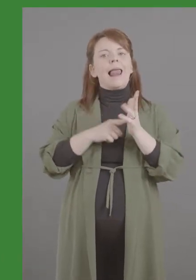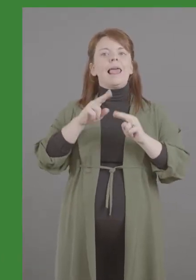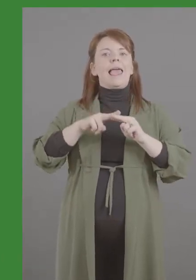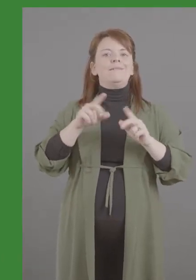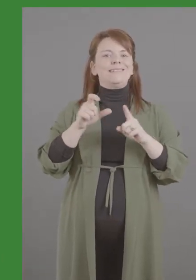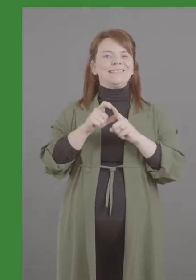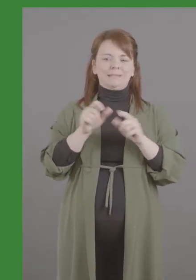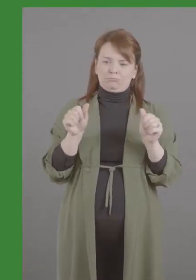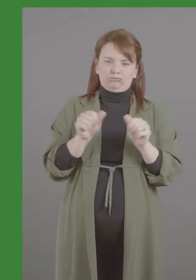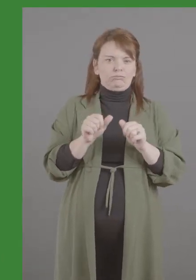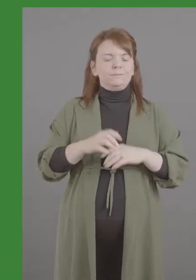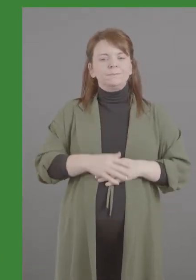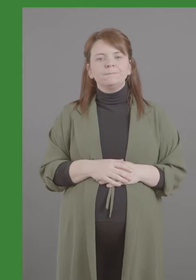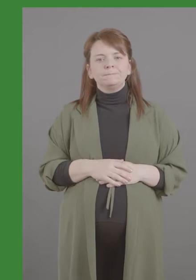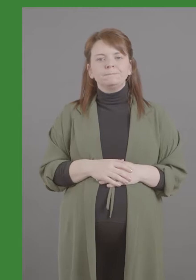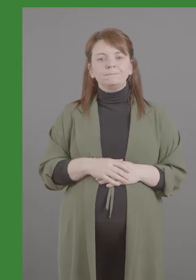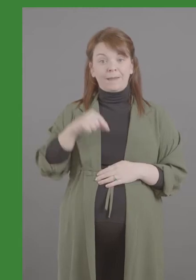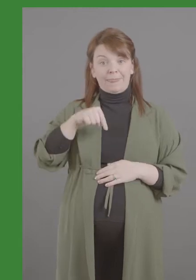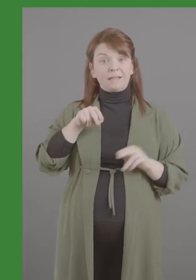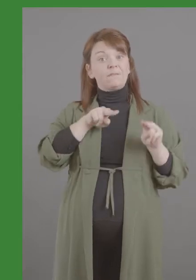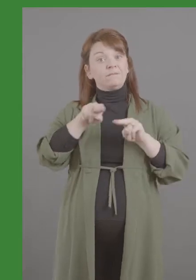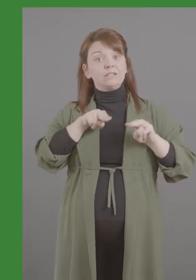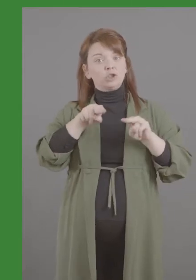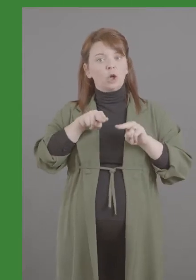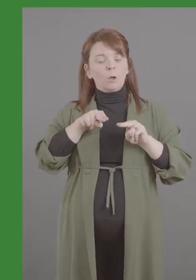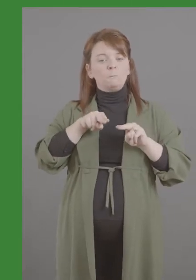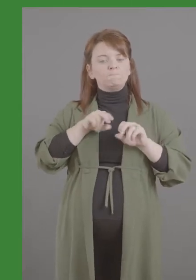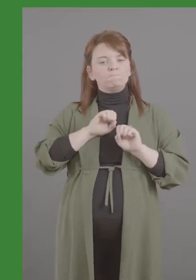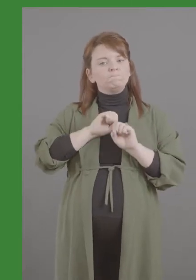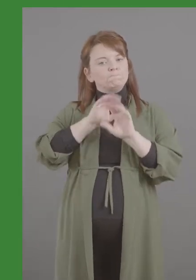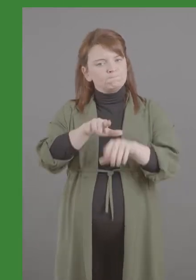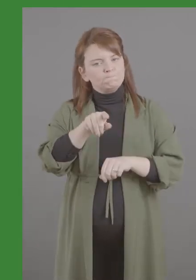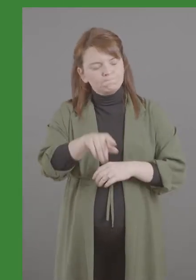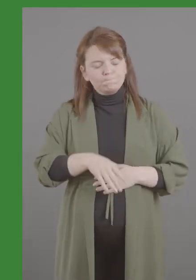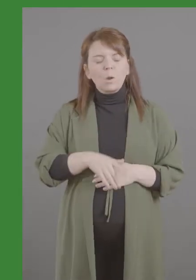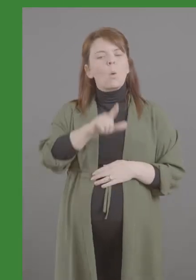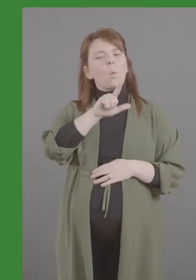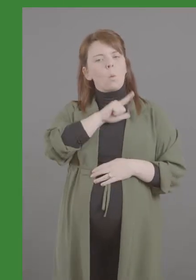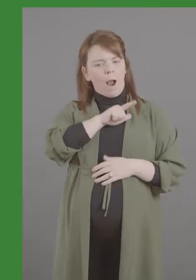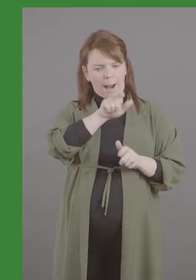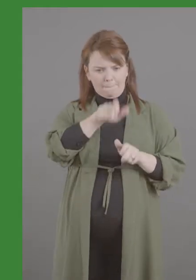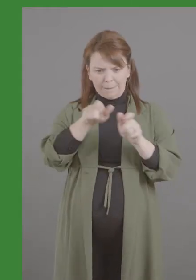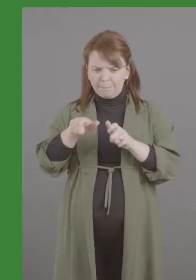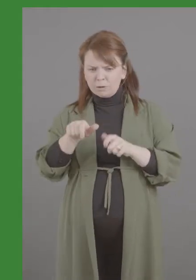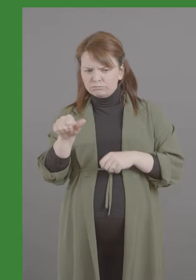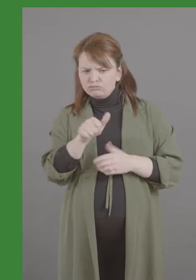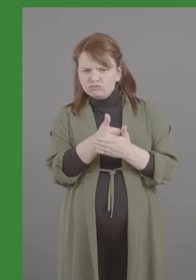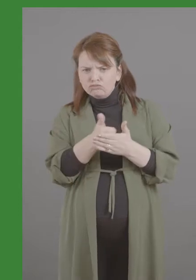In this video we will talk about why people should regularly test for Covid-19